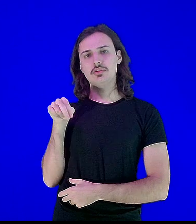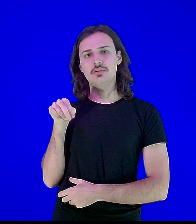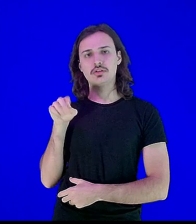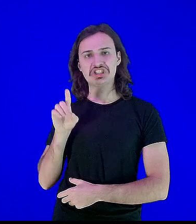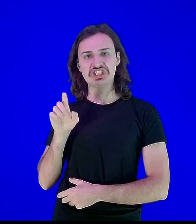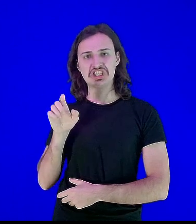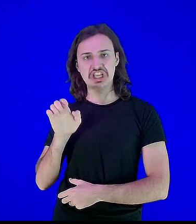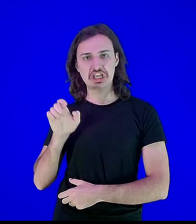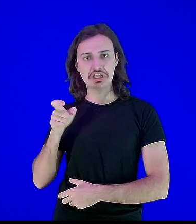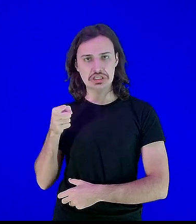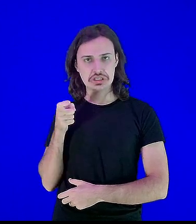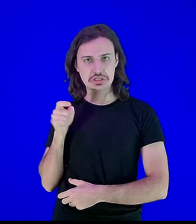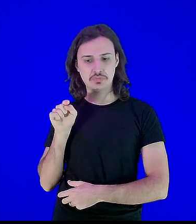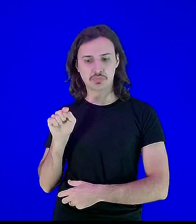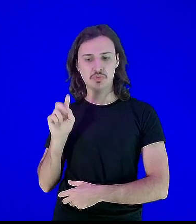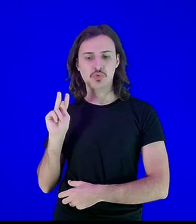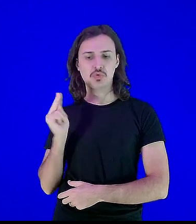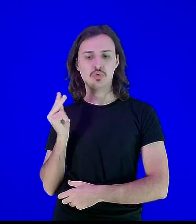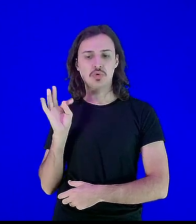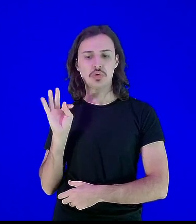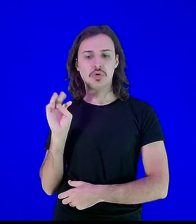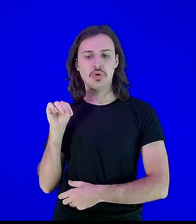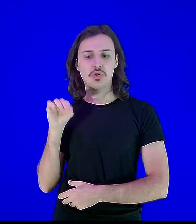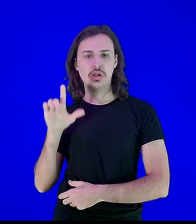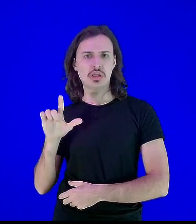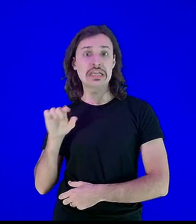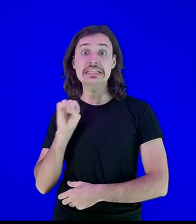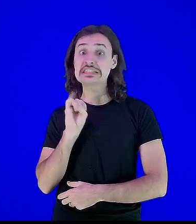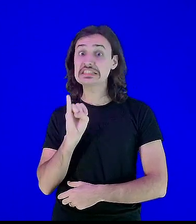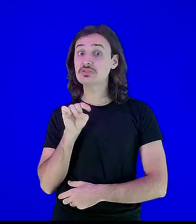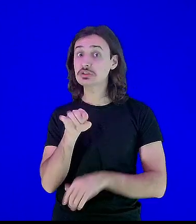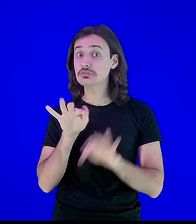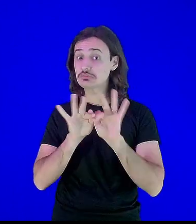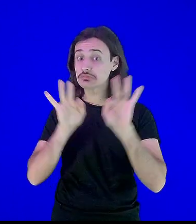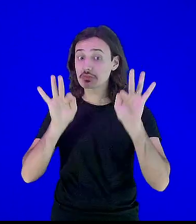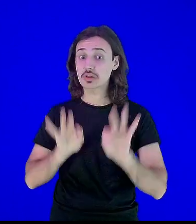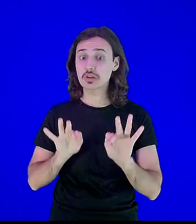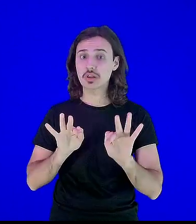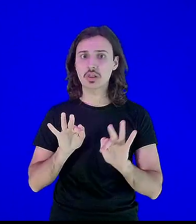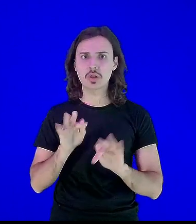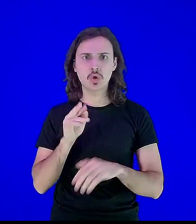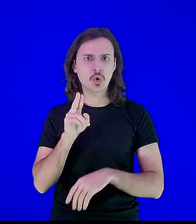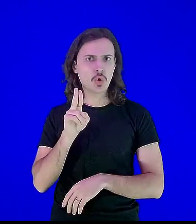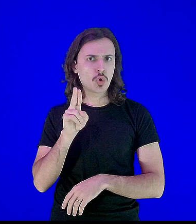if you have not used a framework so far, this is not going to make